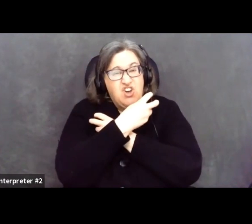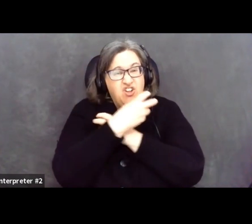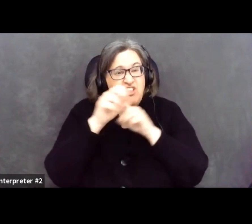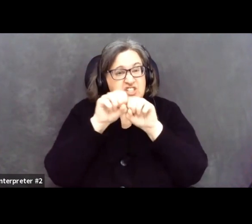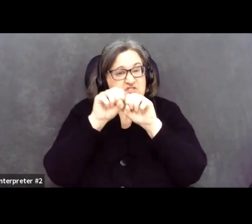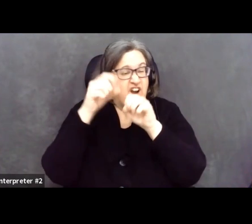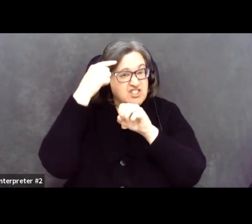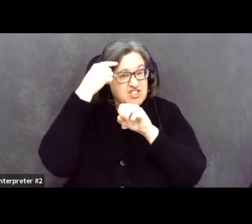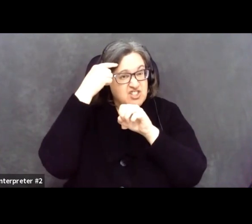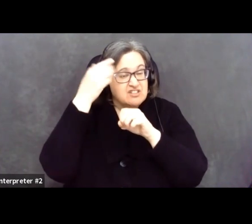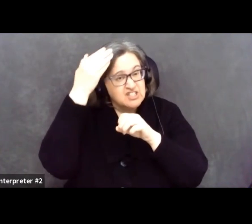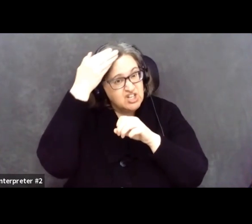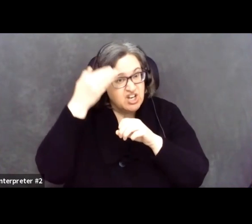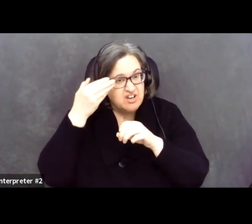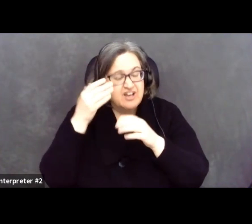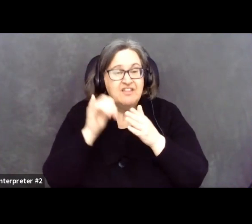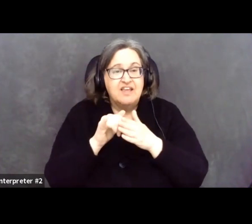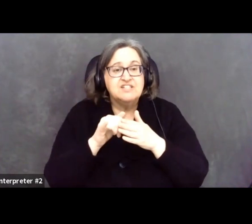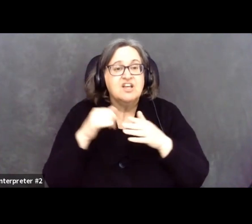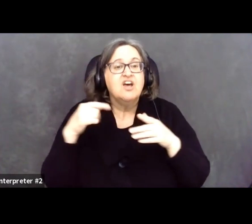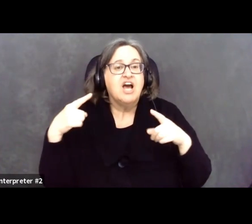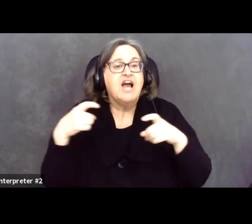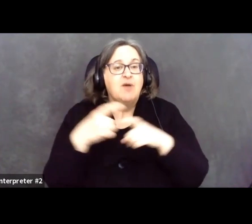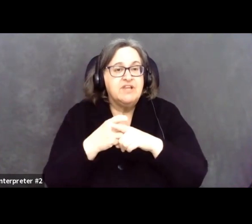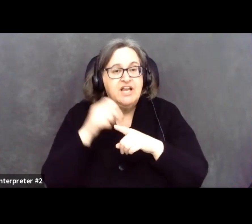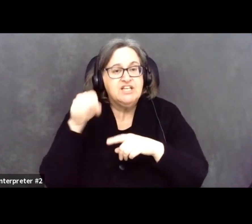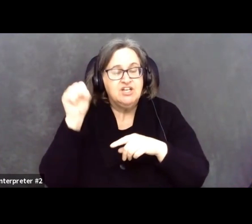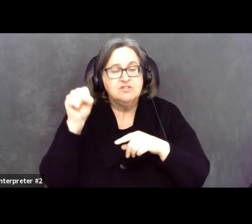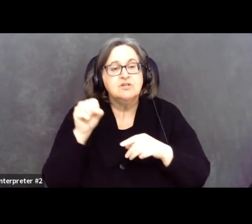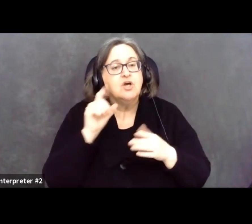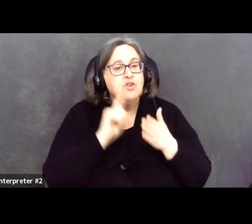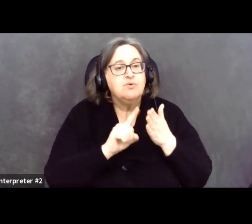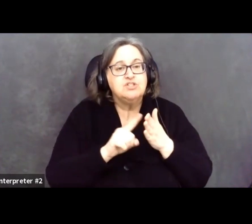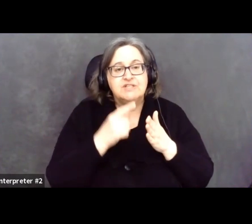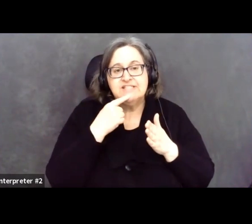They consider that more complicated. Complicated concussions